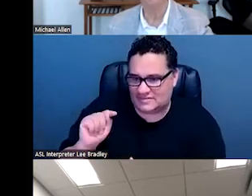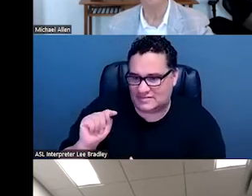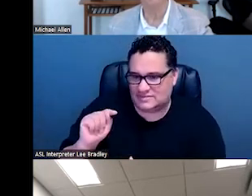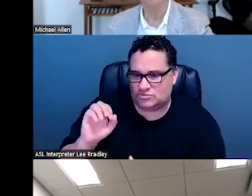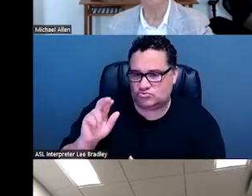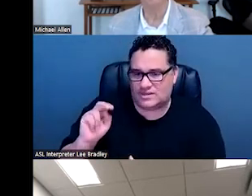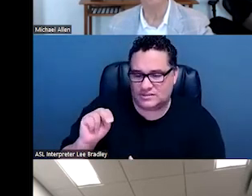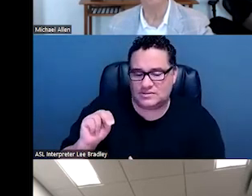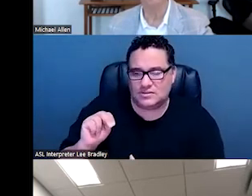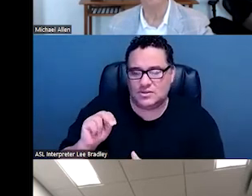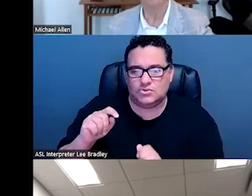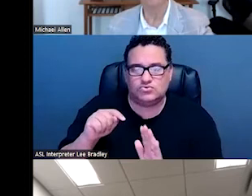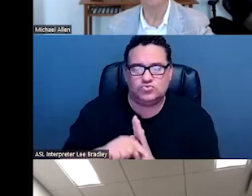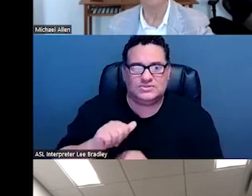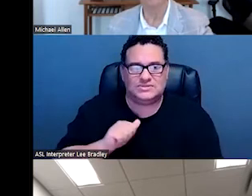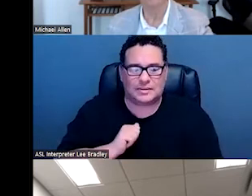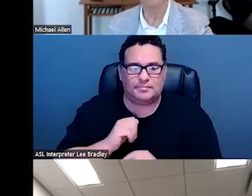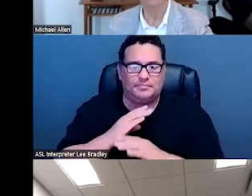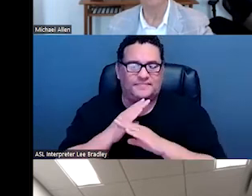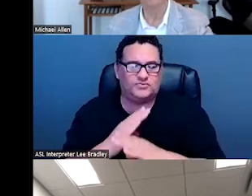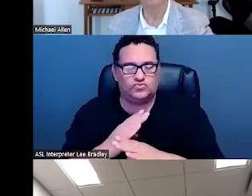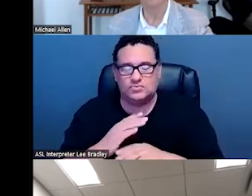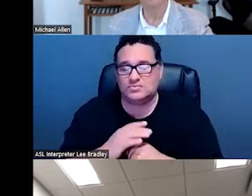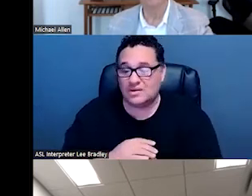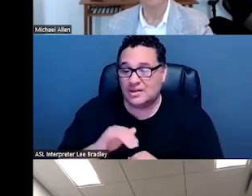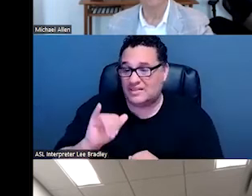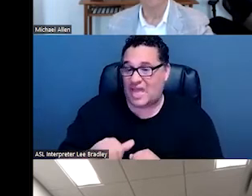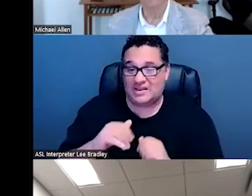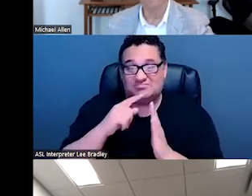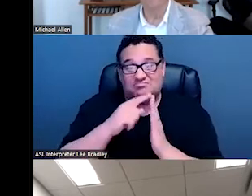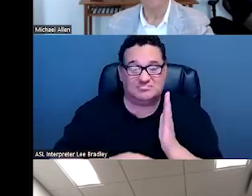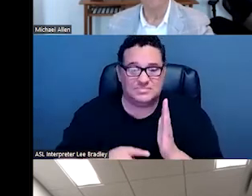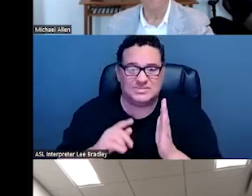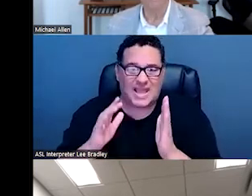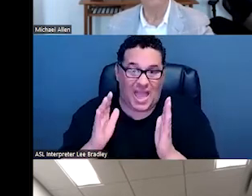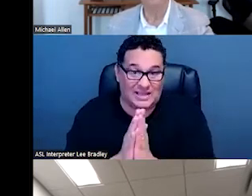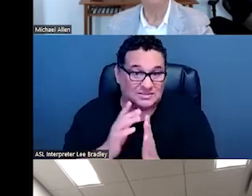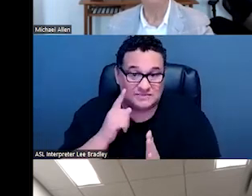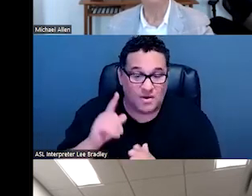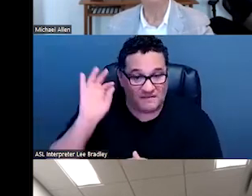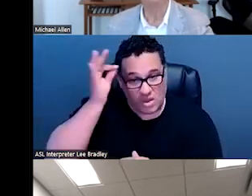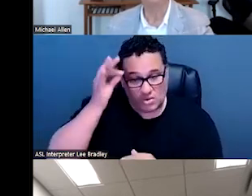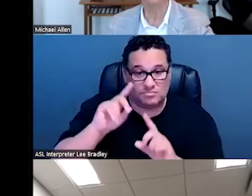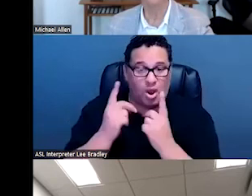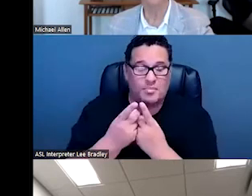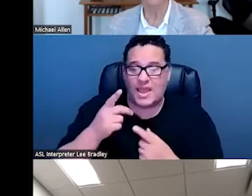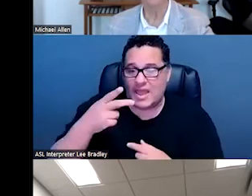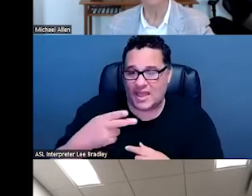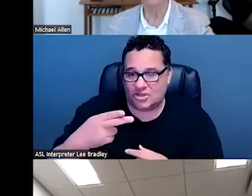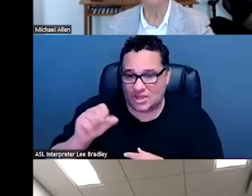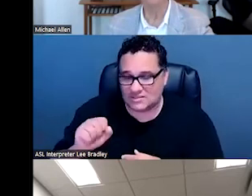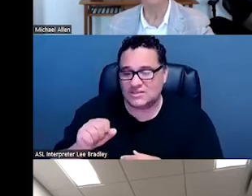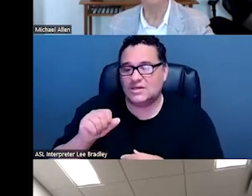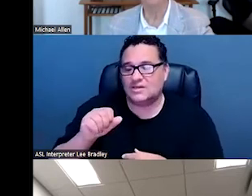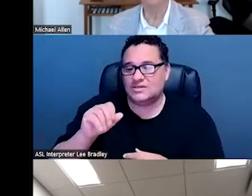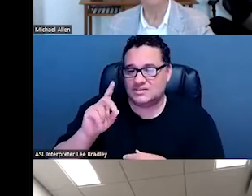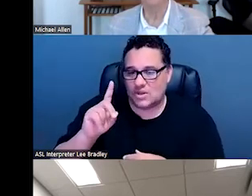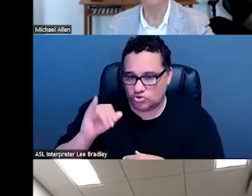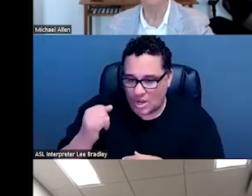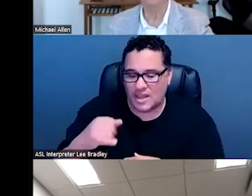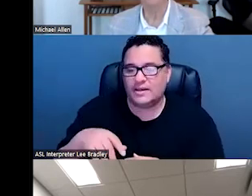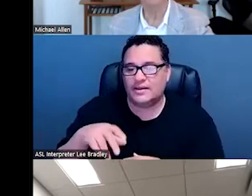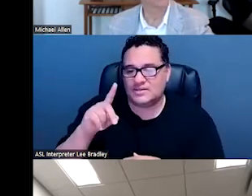BASICALLY ASKS FOR THE FEDERAL DEPARTMENTS HHS, VA, DOD, DEPARTMENT OF TRANSPORTATION AND OTHERS,